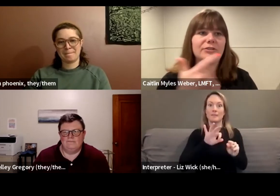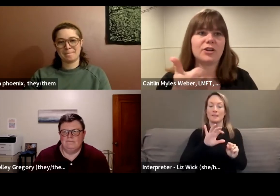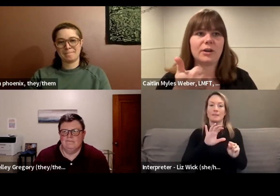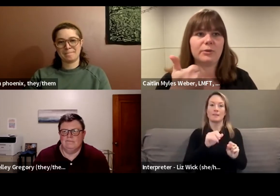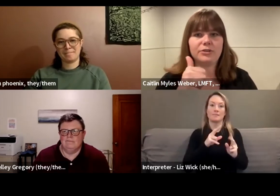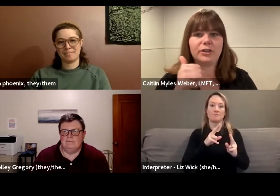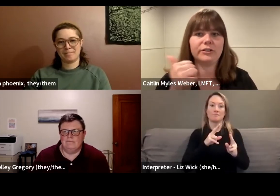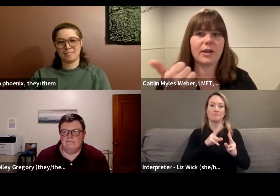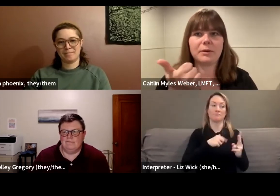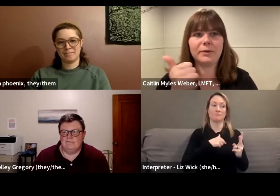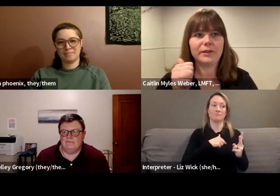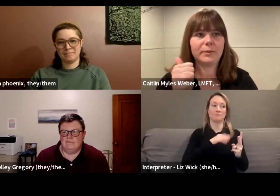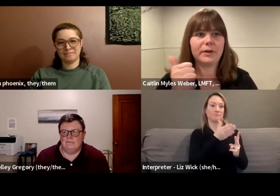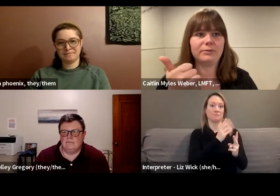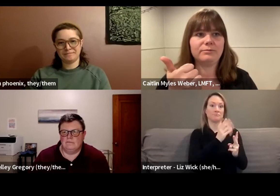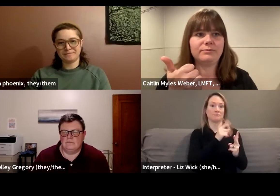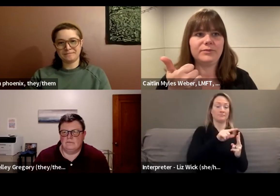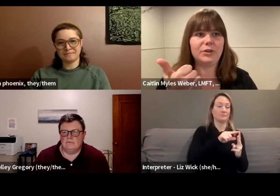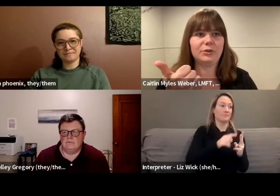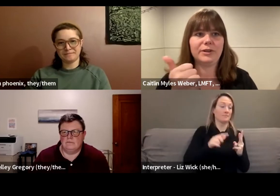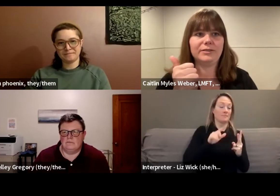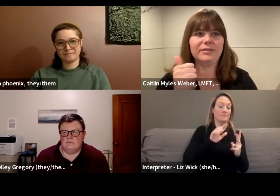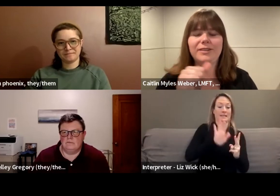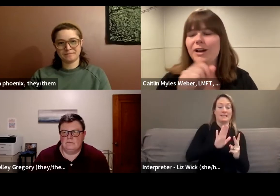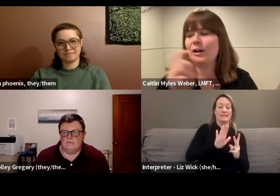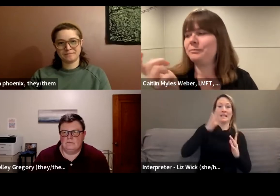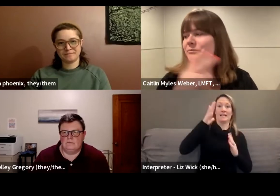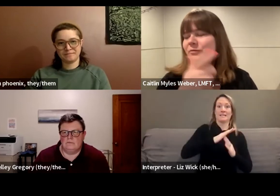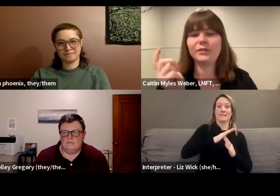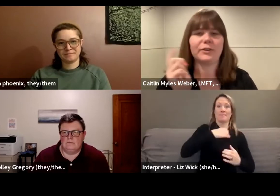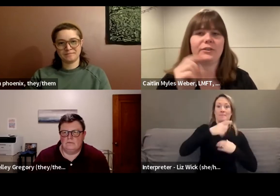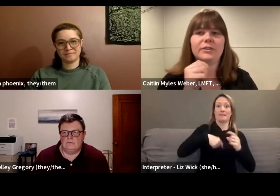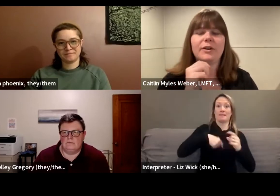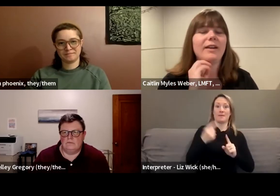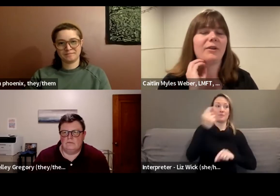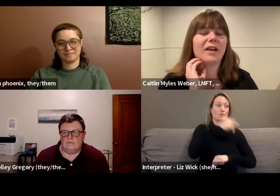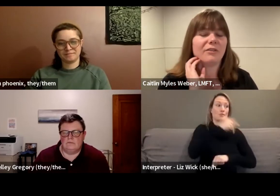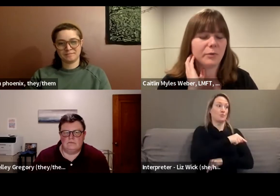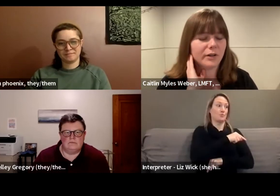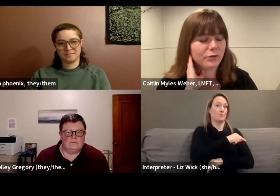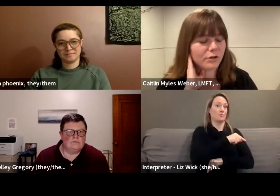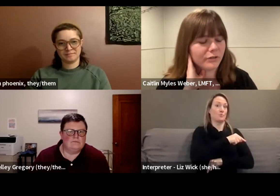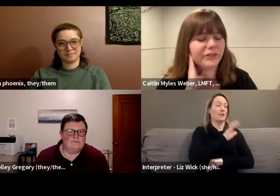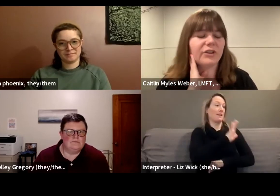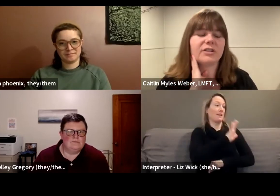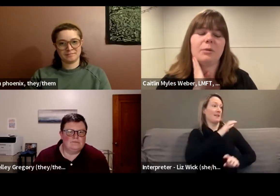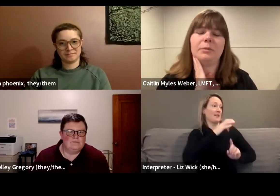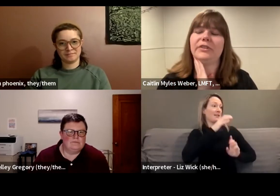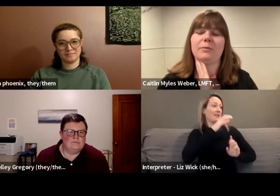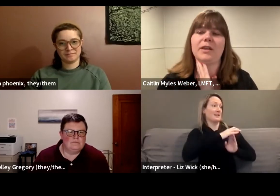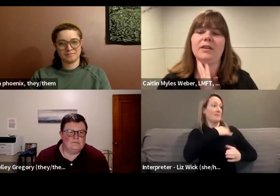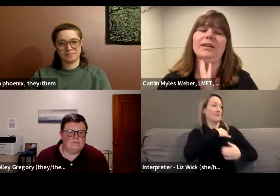I ask Jack, what are Jill's top complaints about you and vice versa. So anyway, I have a pretty structured start to couples therapy.